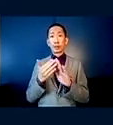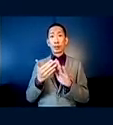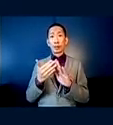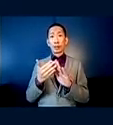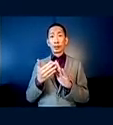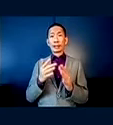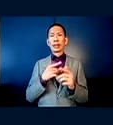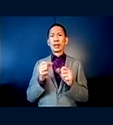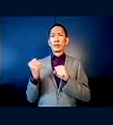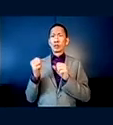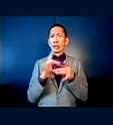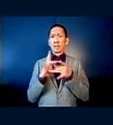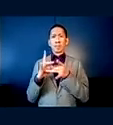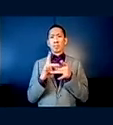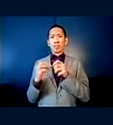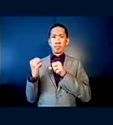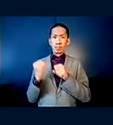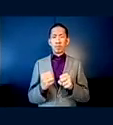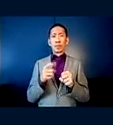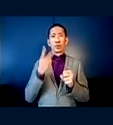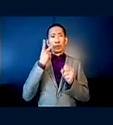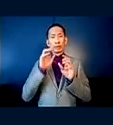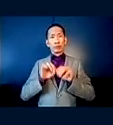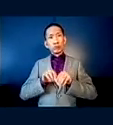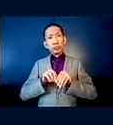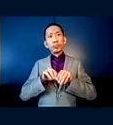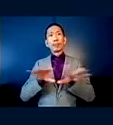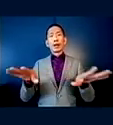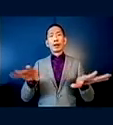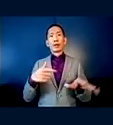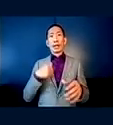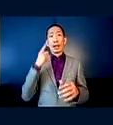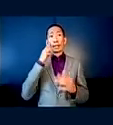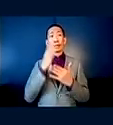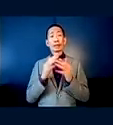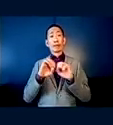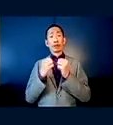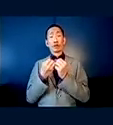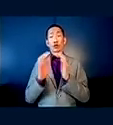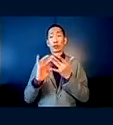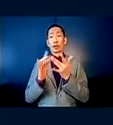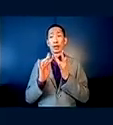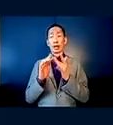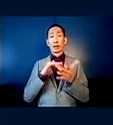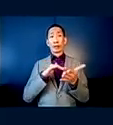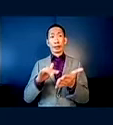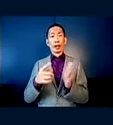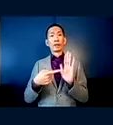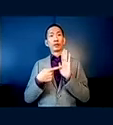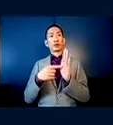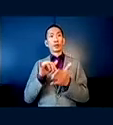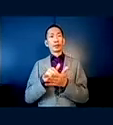AND GIVEN THAT COMMUNITIES TEND TO BE TIGHT KNIT, YOU SEE PROLIFERATION, AND I THINK SOME SOCIAL NETWORKING STUDIES HAVE